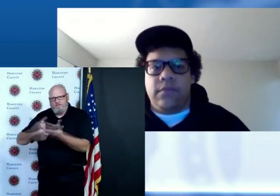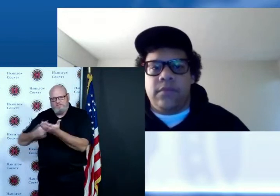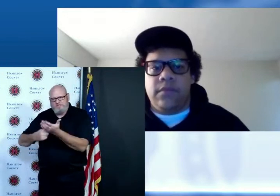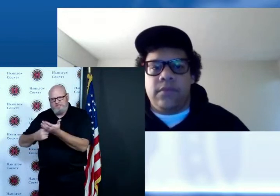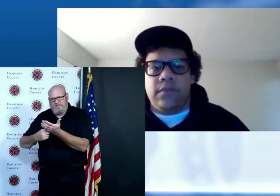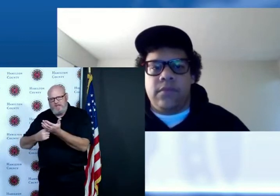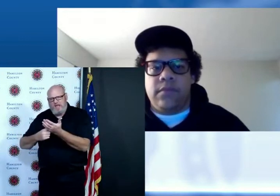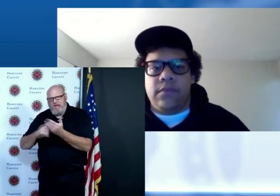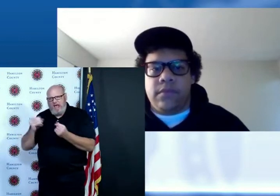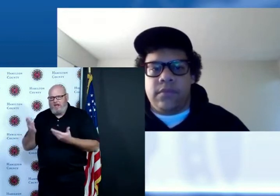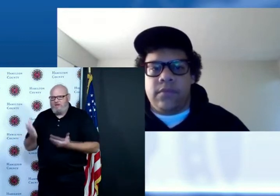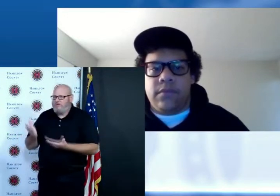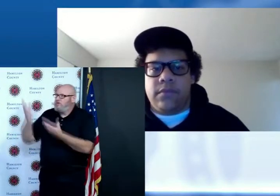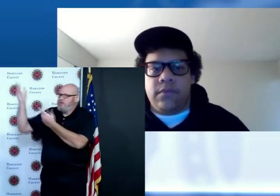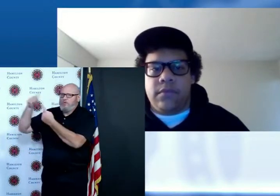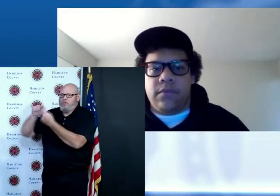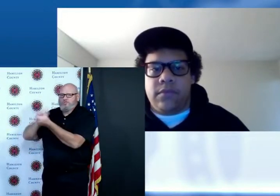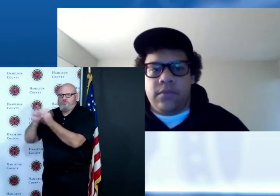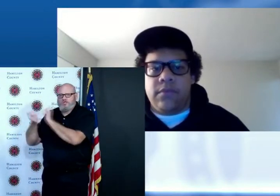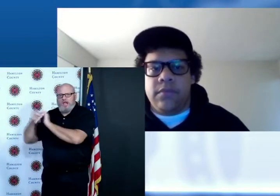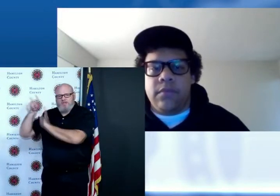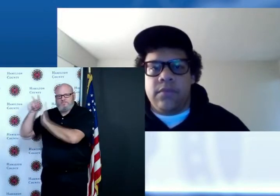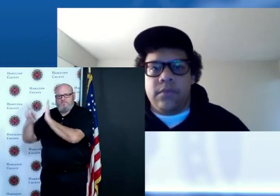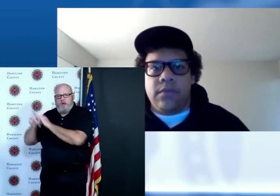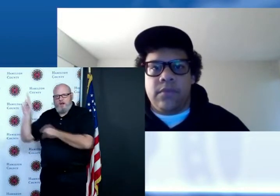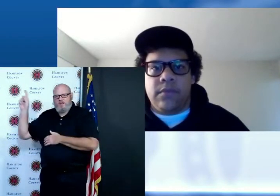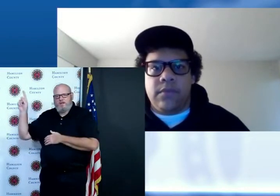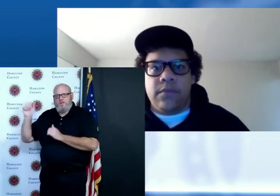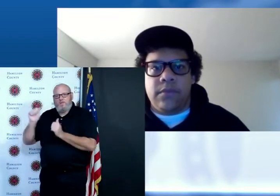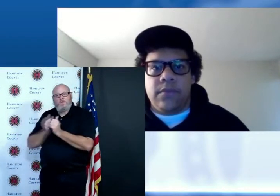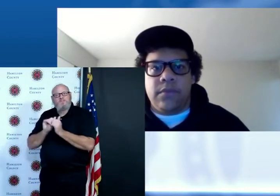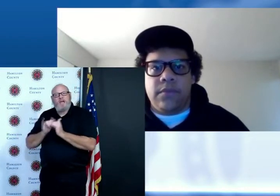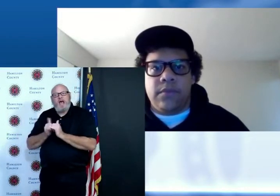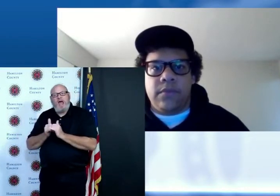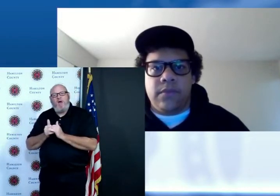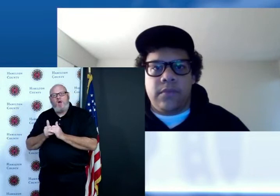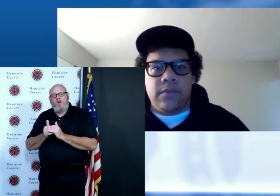not to just get a new bill because at the State House you get a bill they don't have to even hear